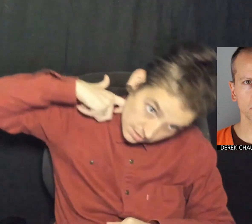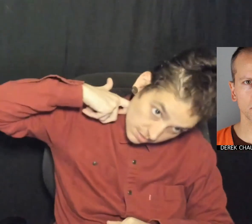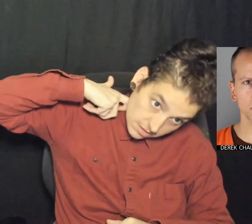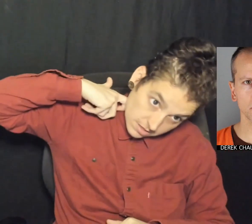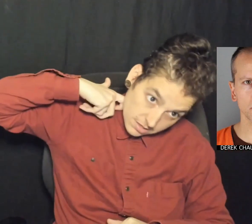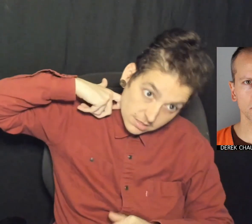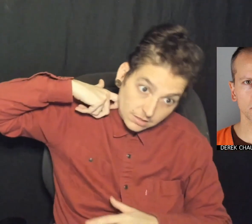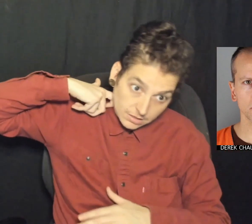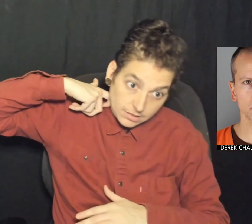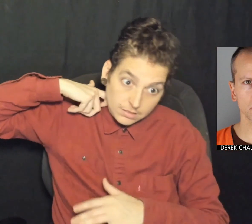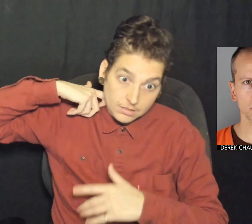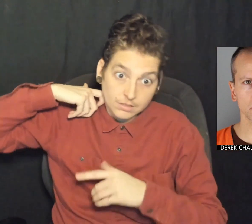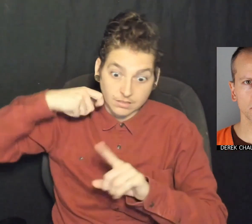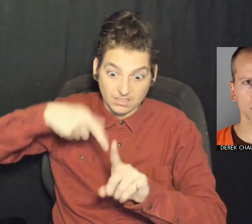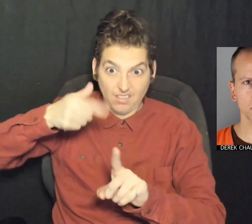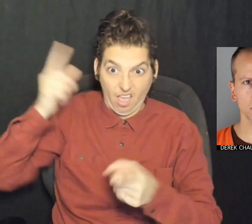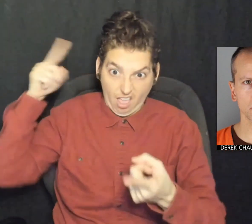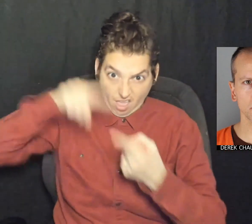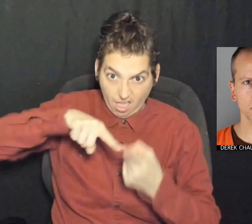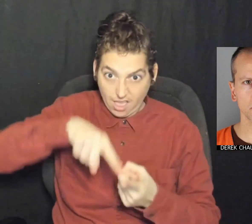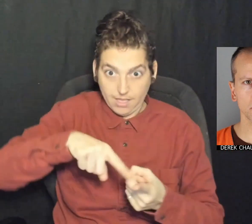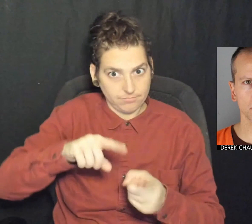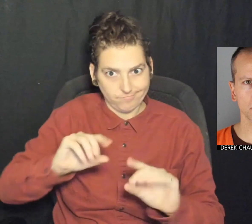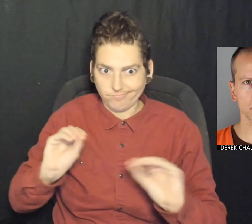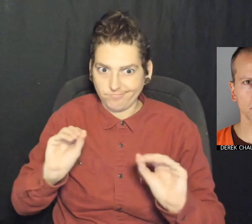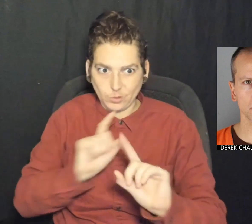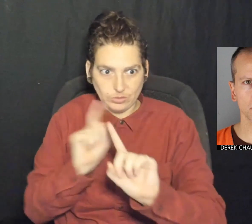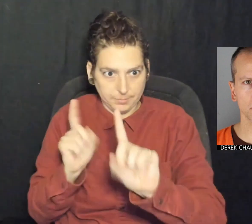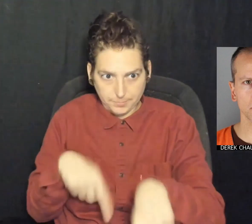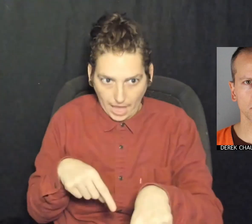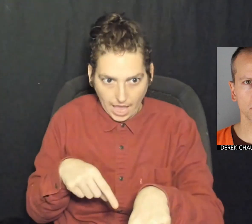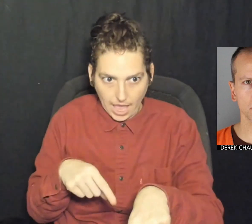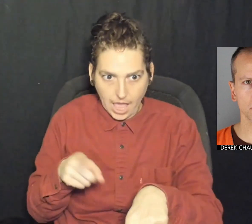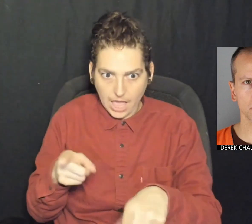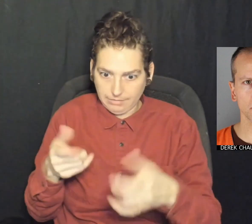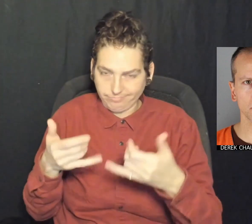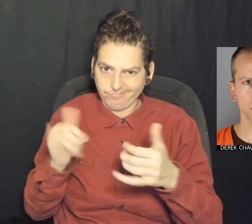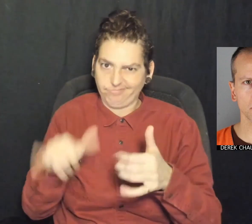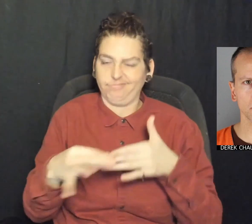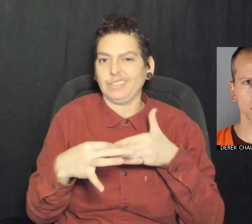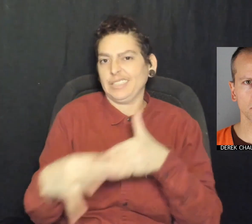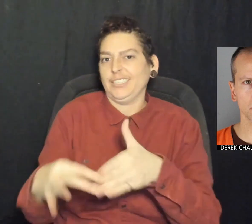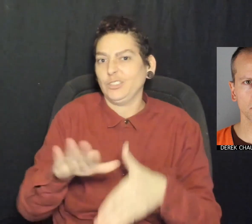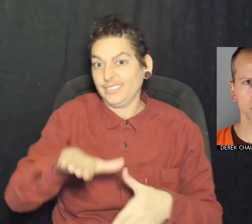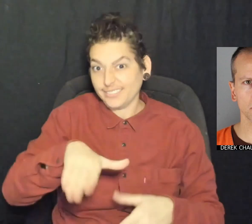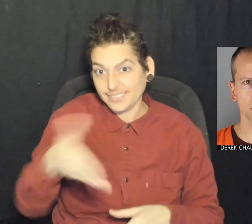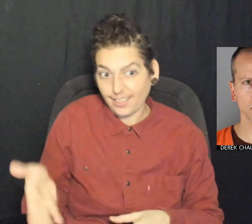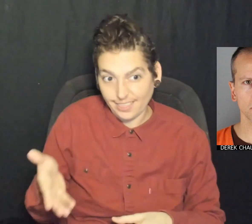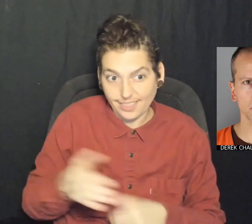on the ground under his knee even after he became unresponsive and eventually led to